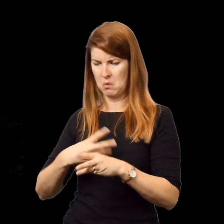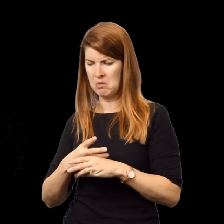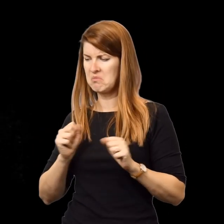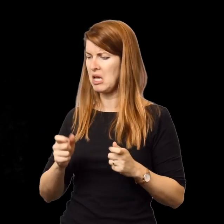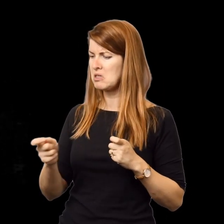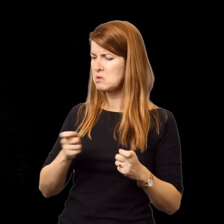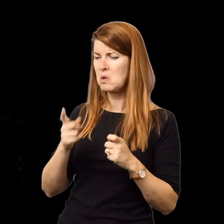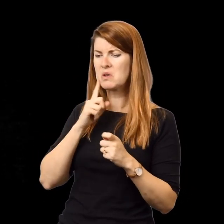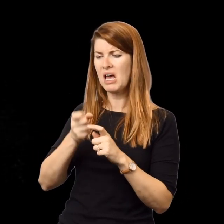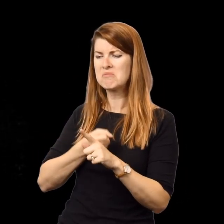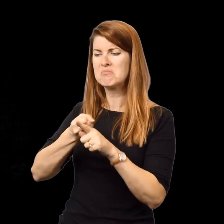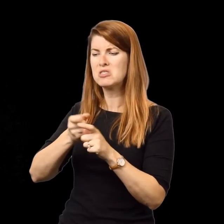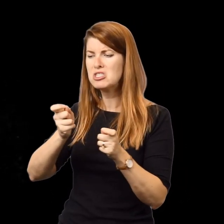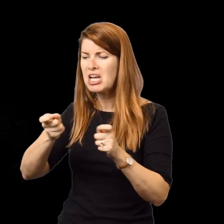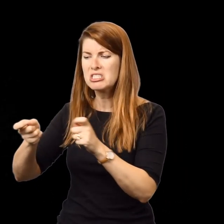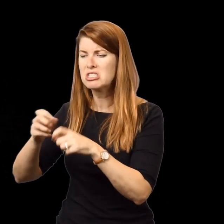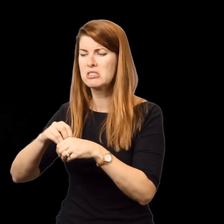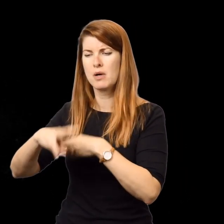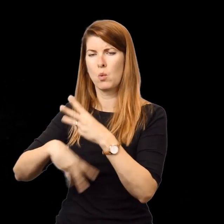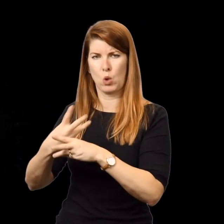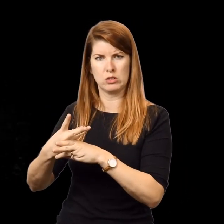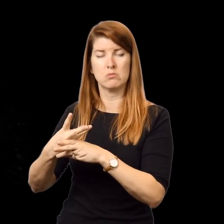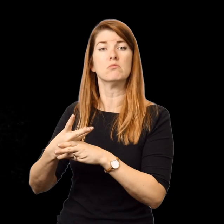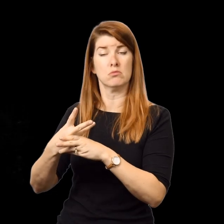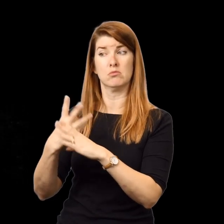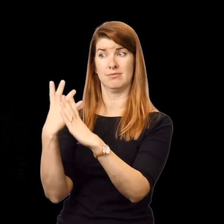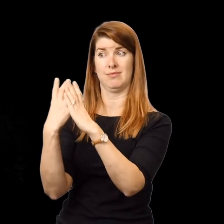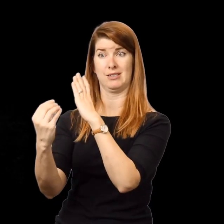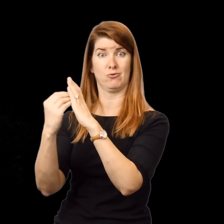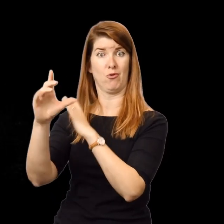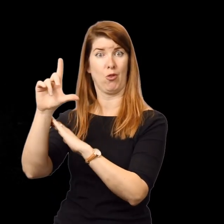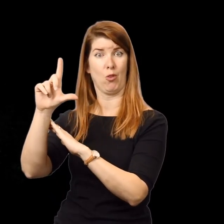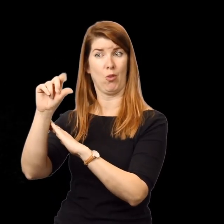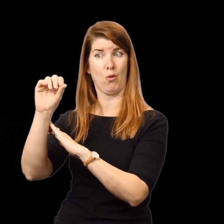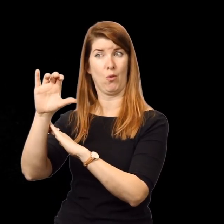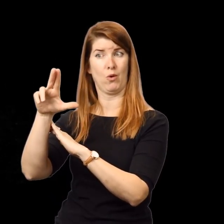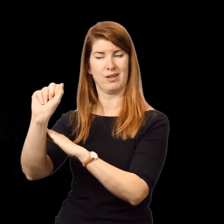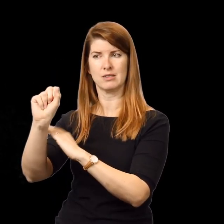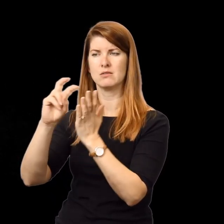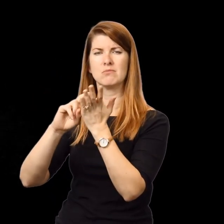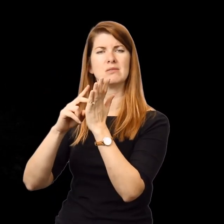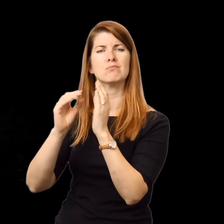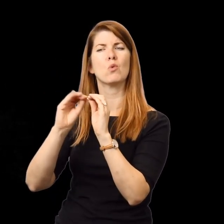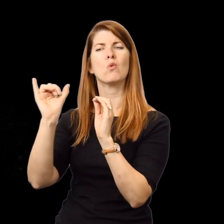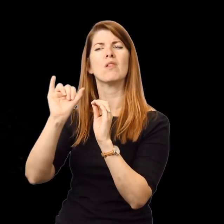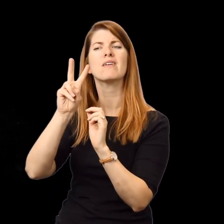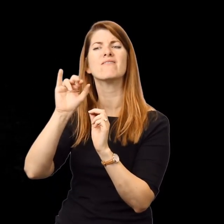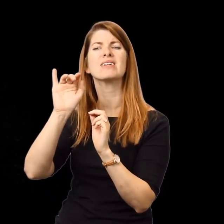and my world, and I can effect change in it. External locus of control is more of a victim view,